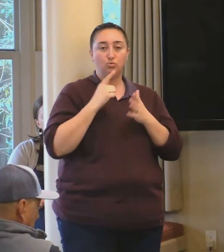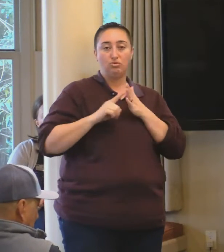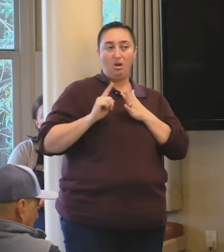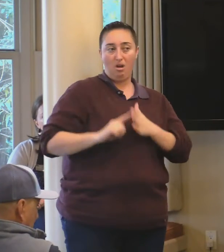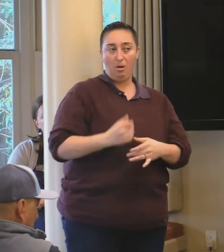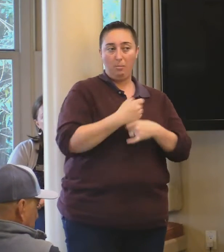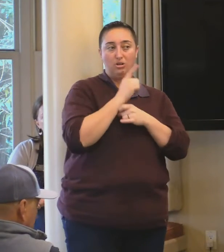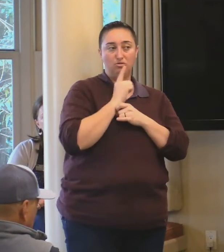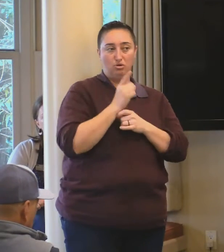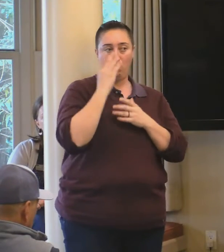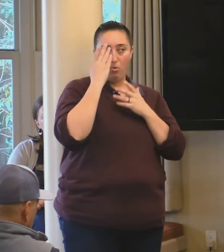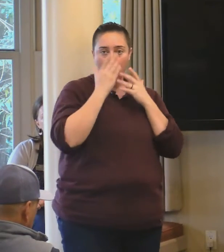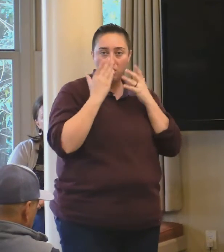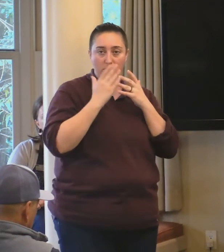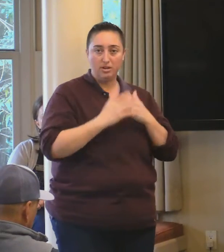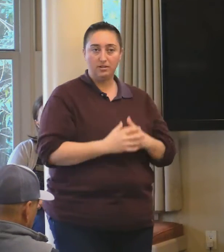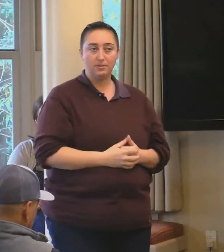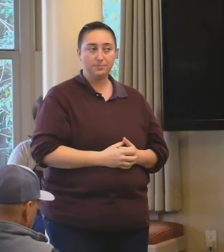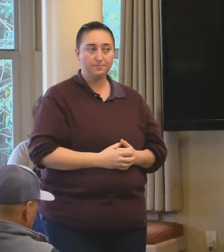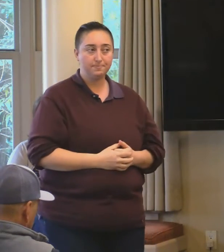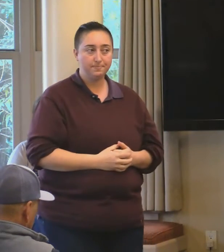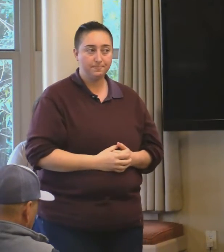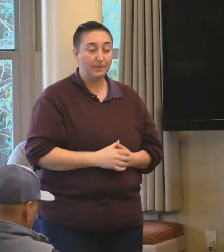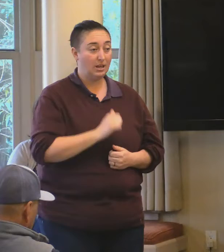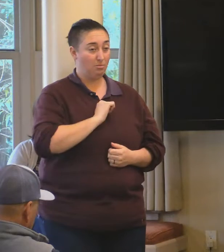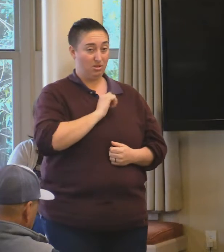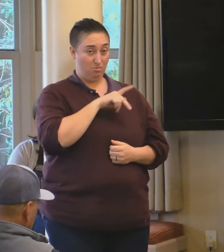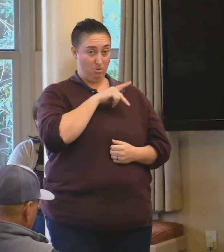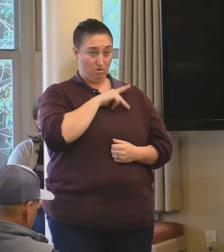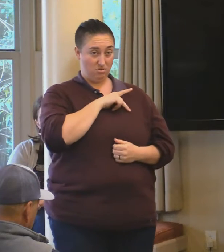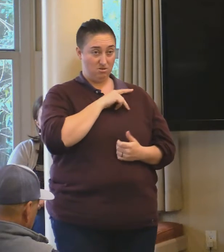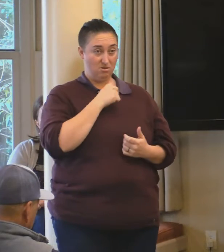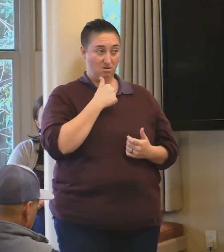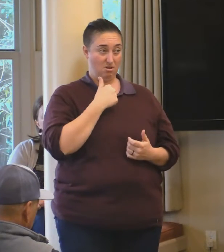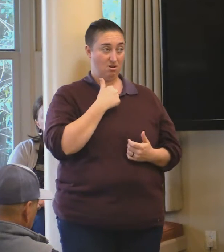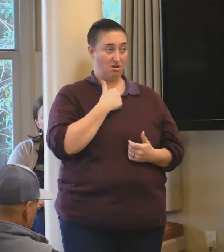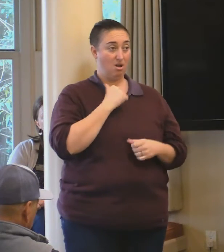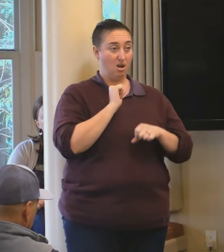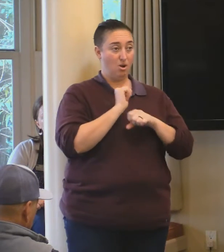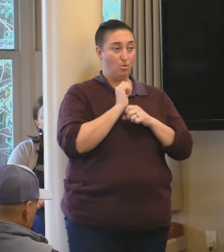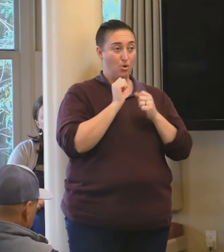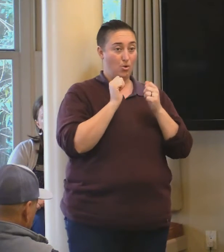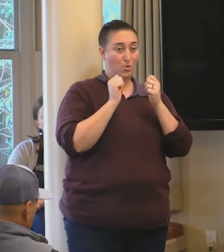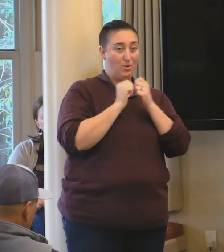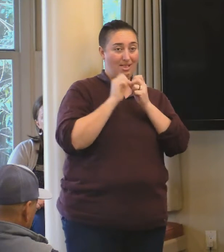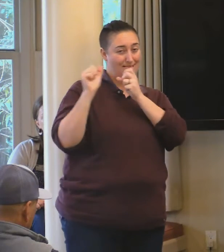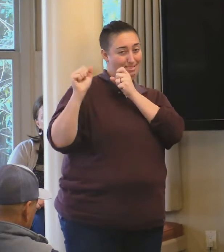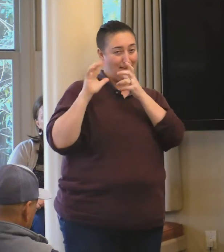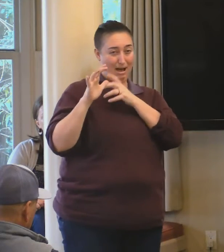up behind us so always look behind our backs, just checking, worried. Personally I have a knack for working with loud and